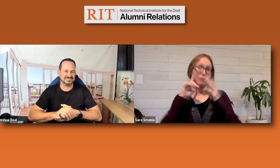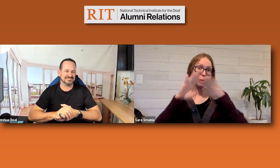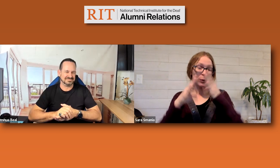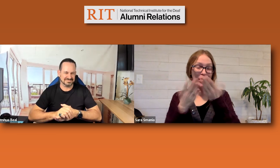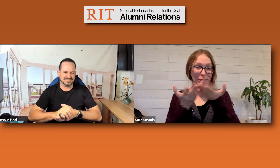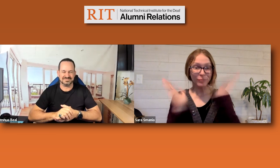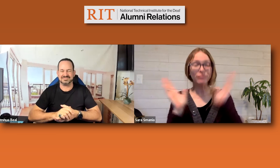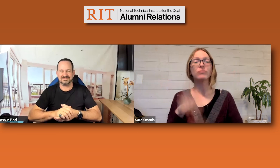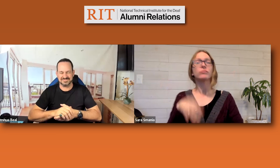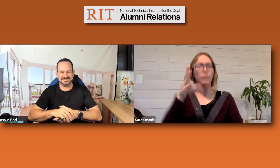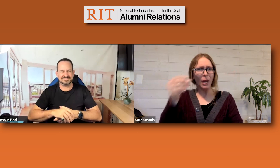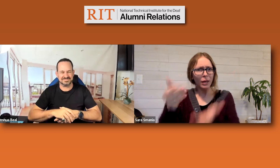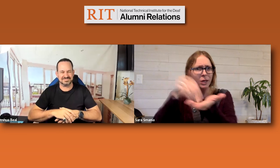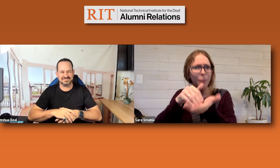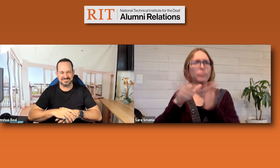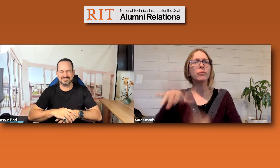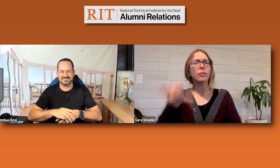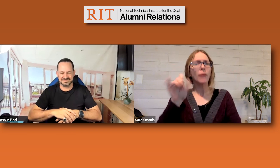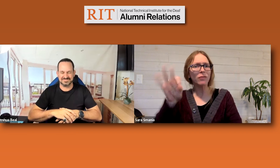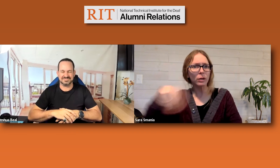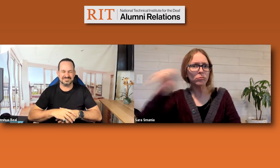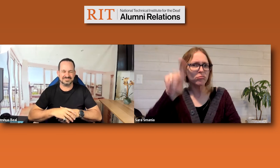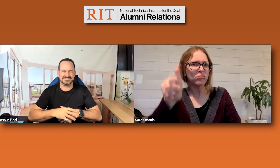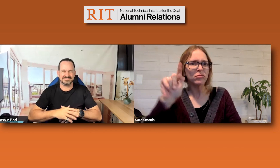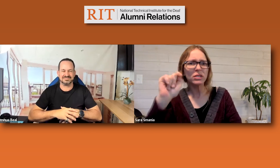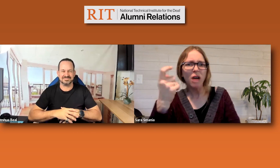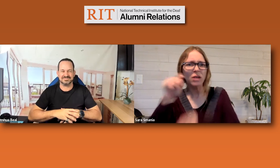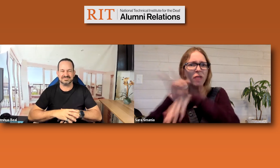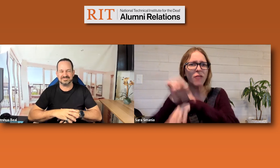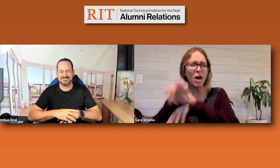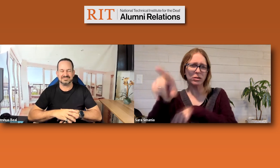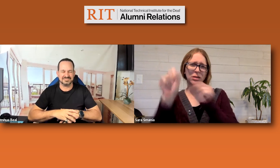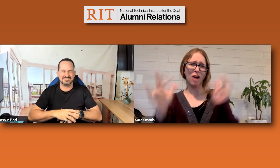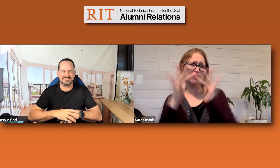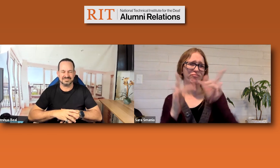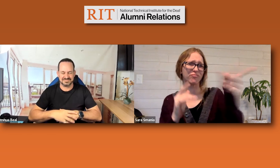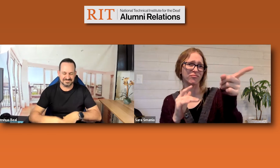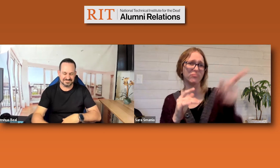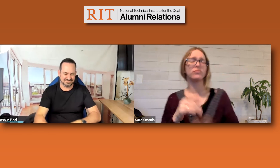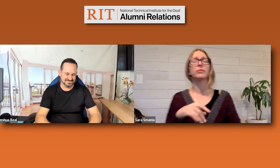Again, if anyone is looking for tax advice, please reach out to Joshua.